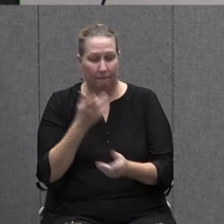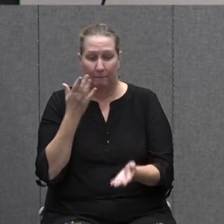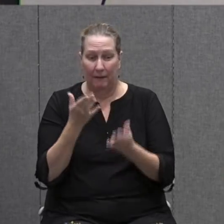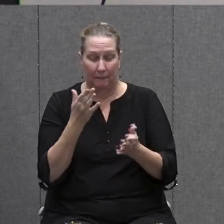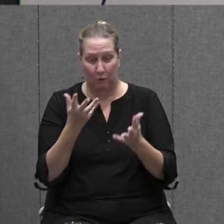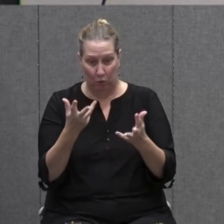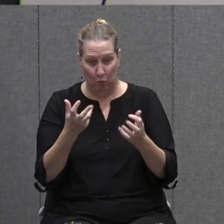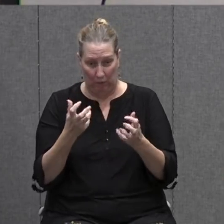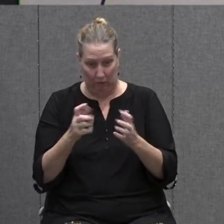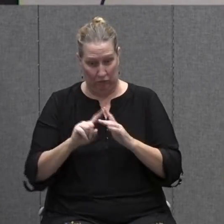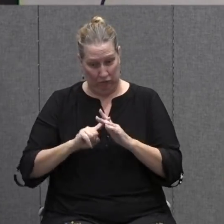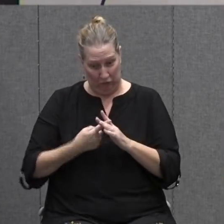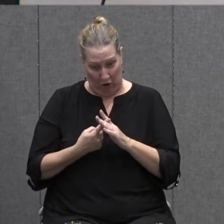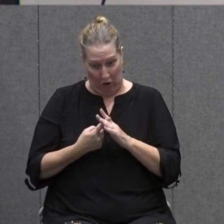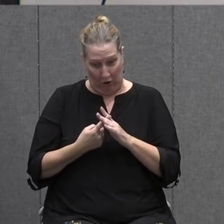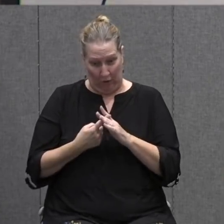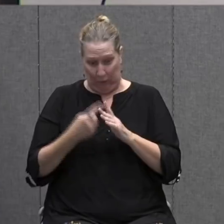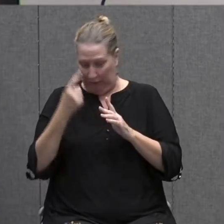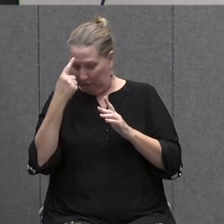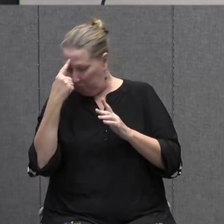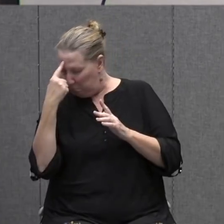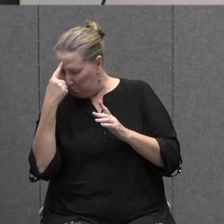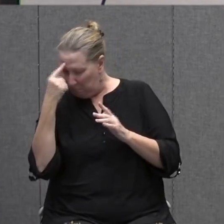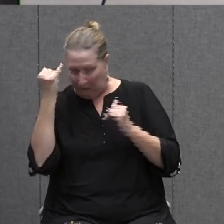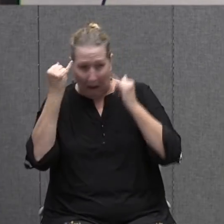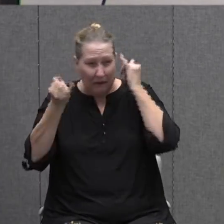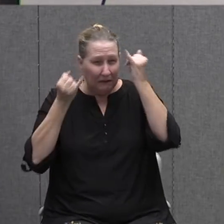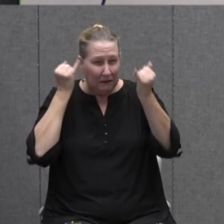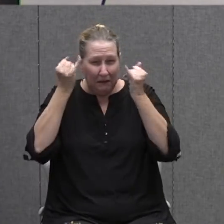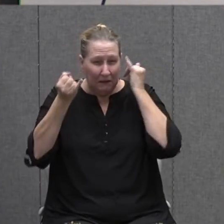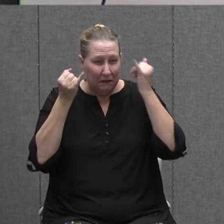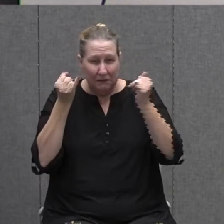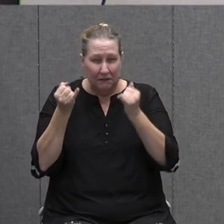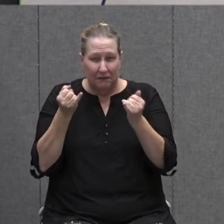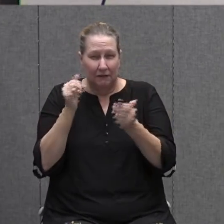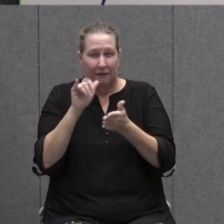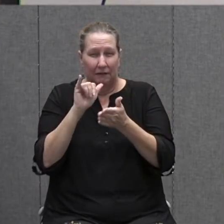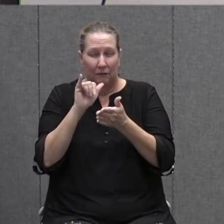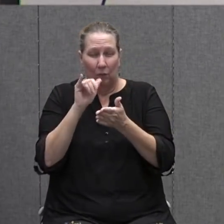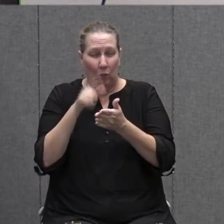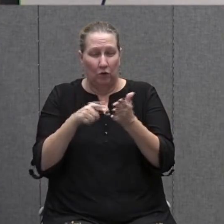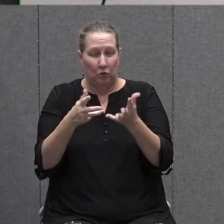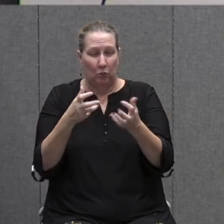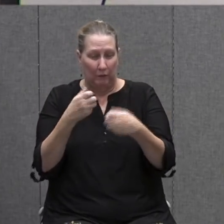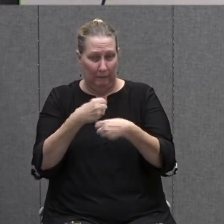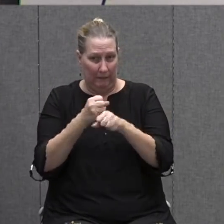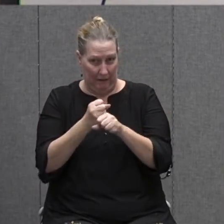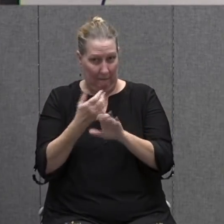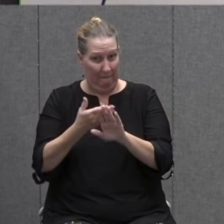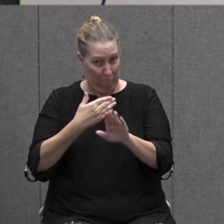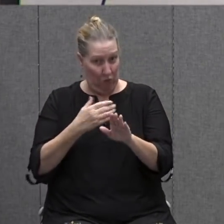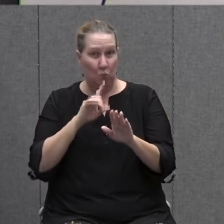what images or words. So this was on grid paper that I found online that I could print